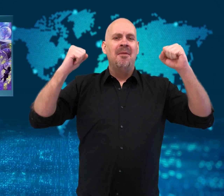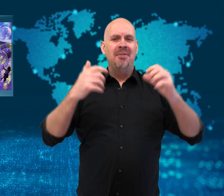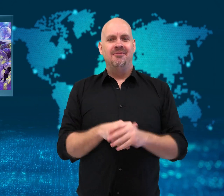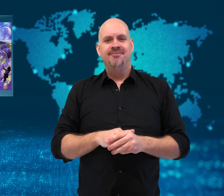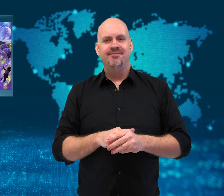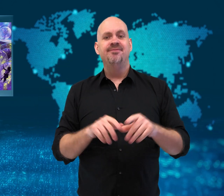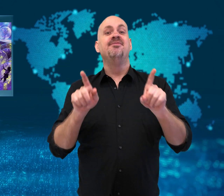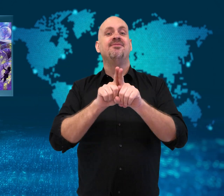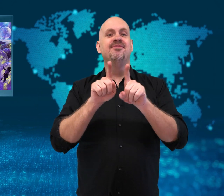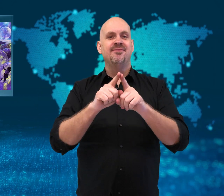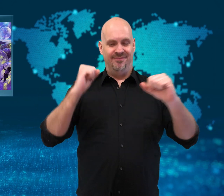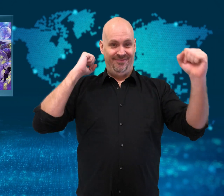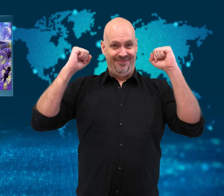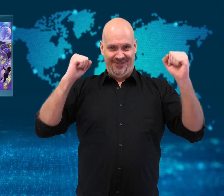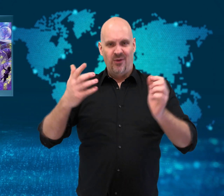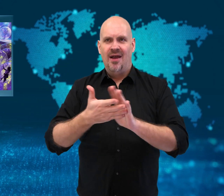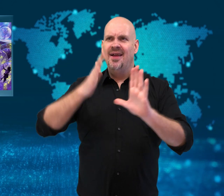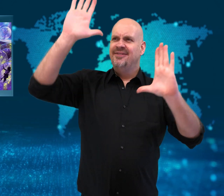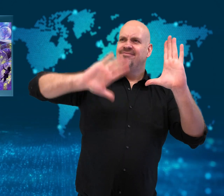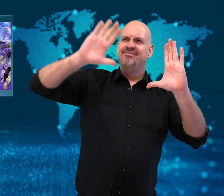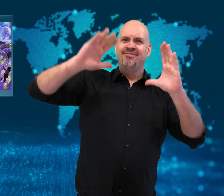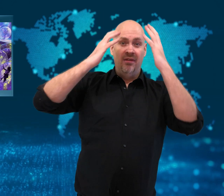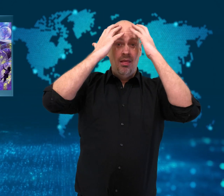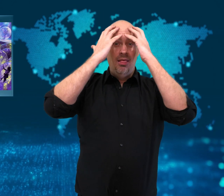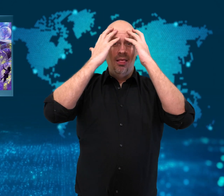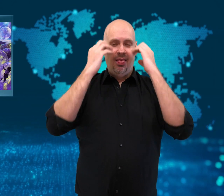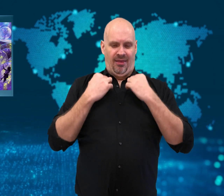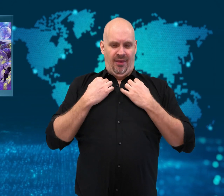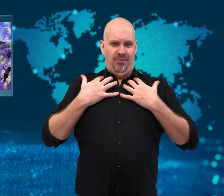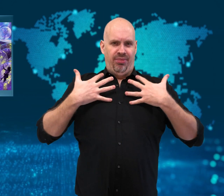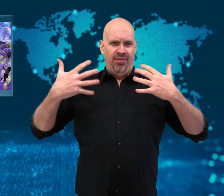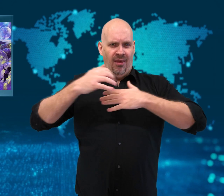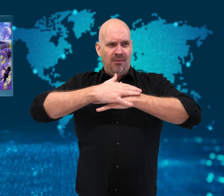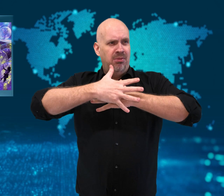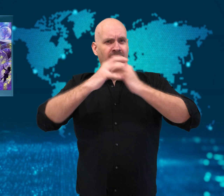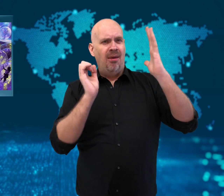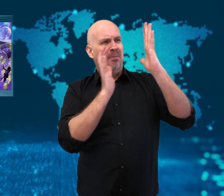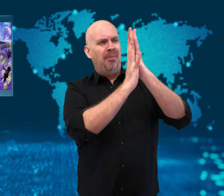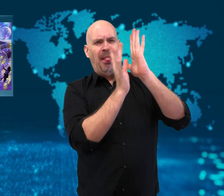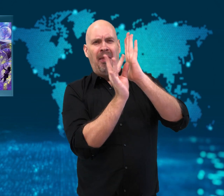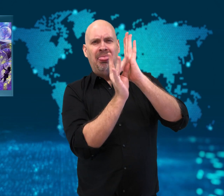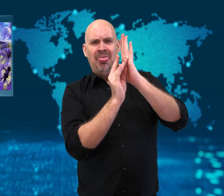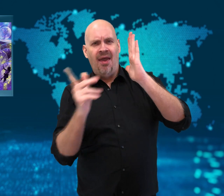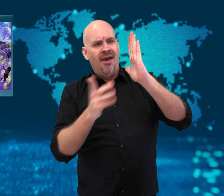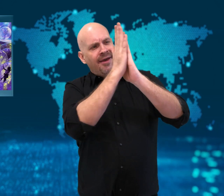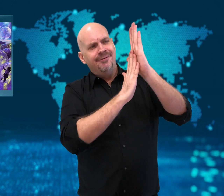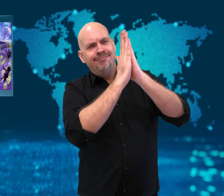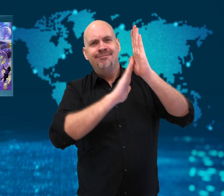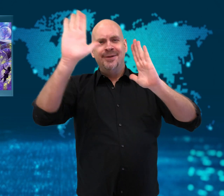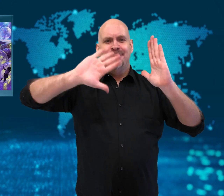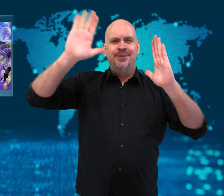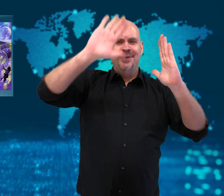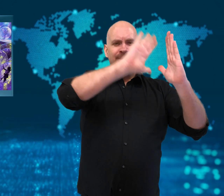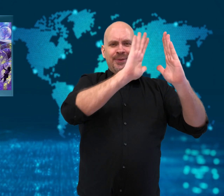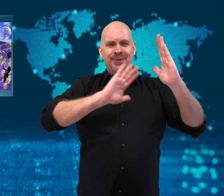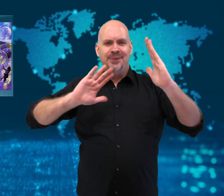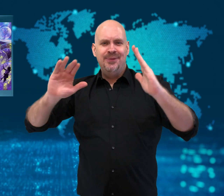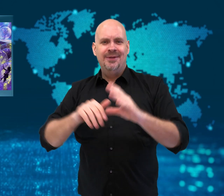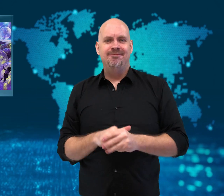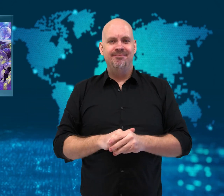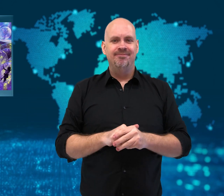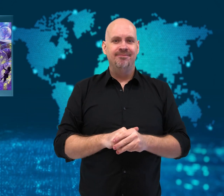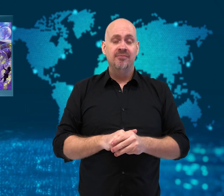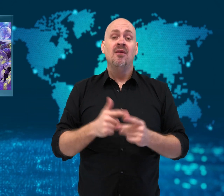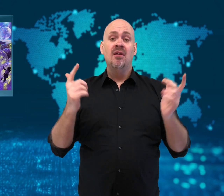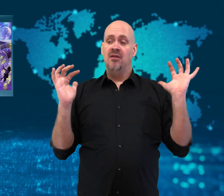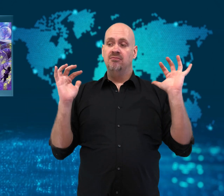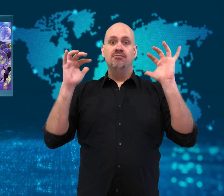Sometimes they had to use their towels to wipe condensation off the bubbles.